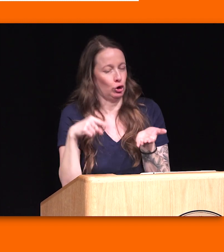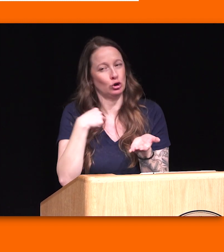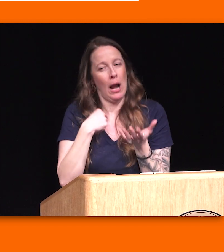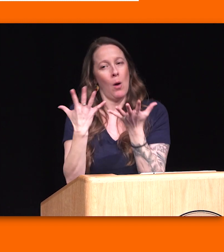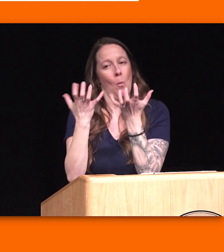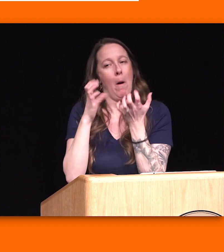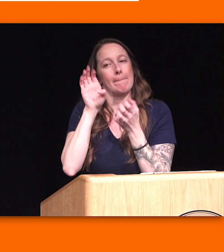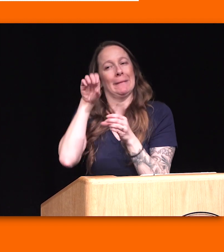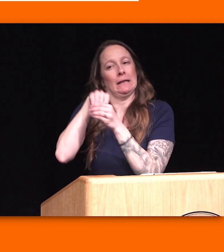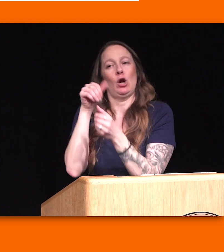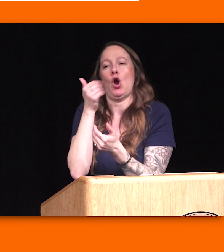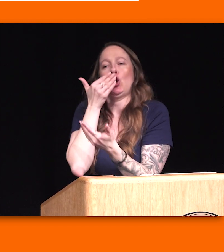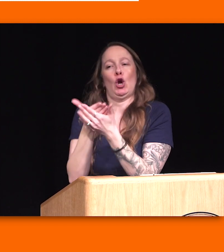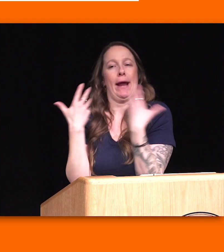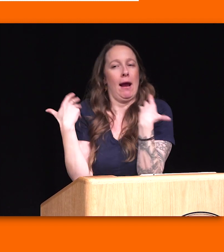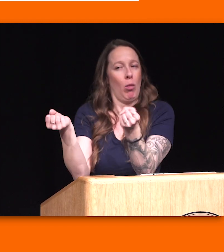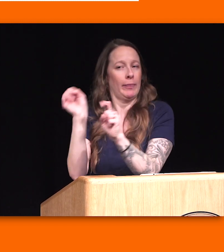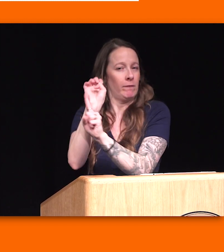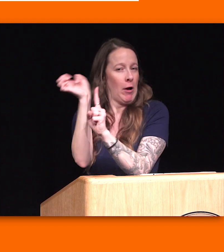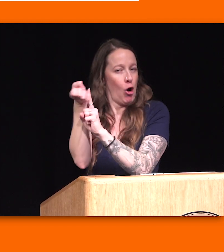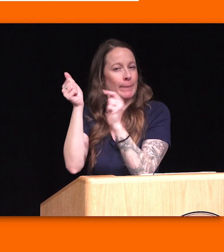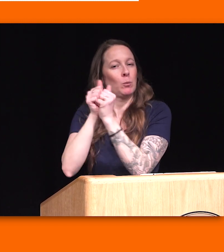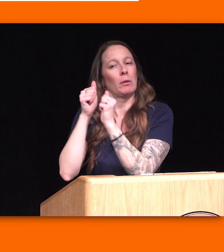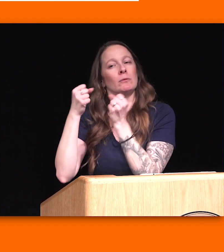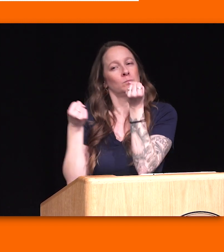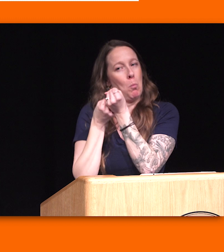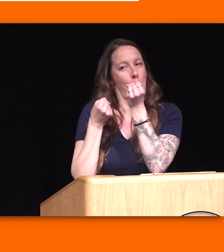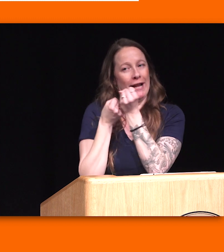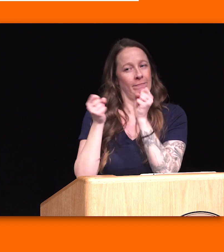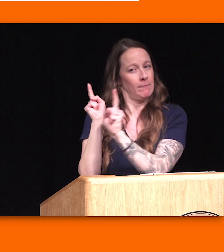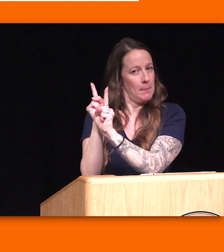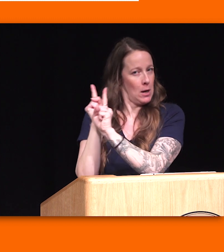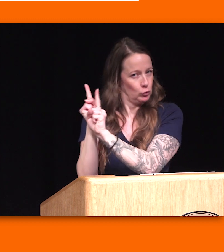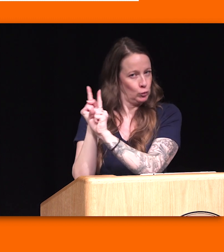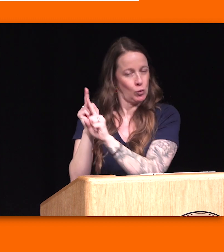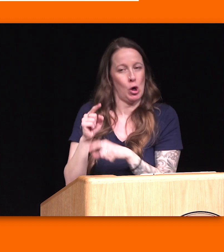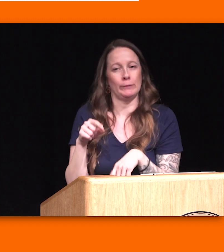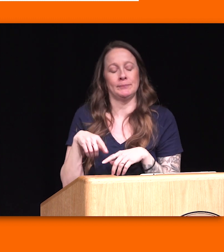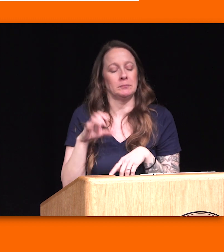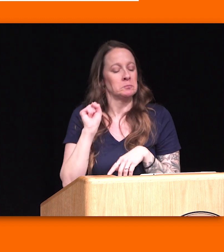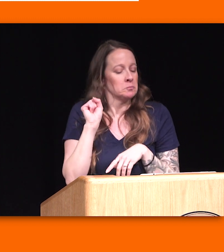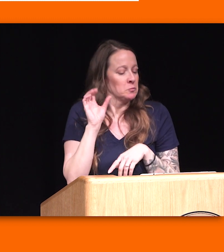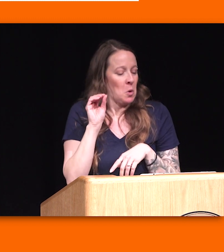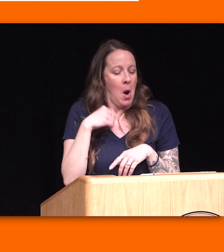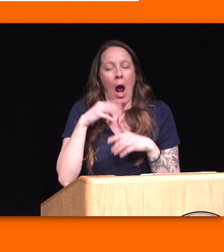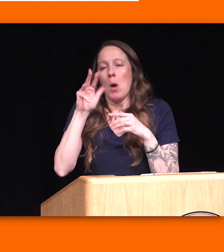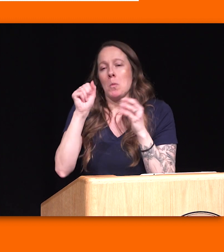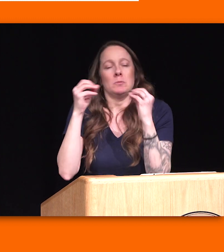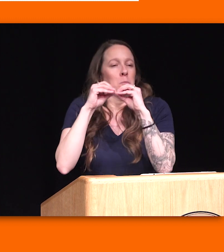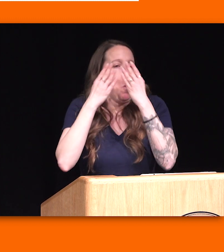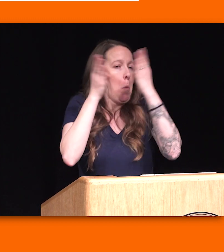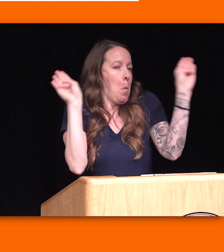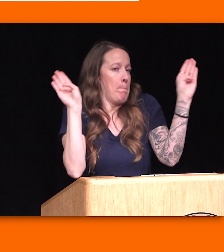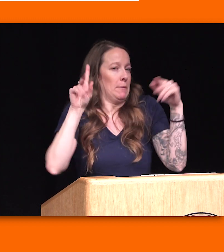not so much the research topic. I wanted to be in a healthy environment with support from a seasoned mentor,